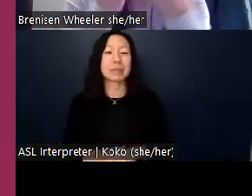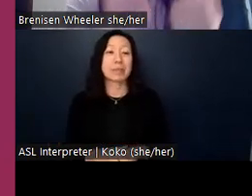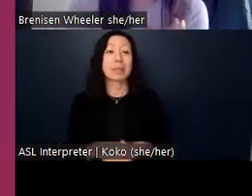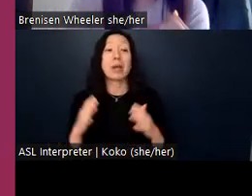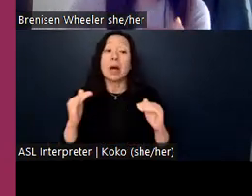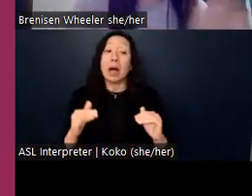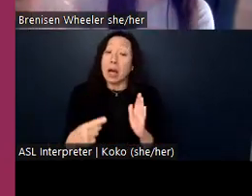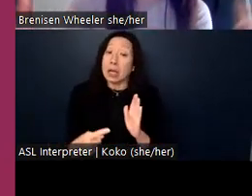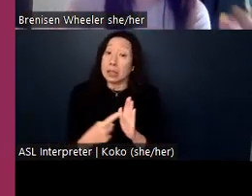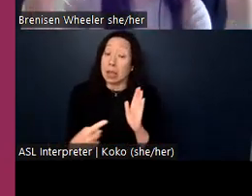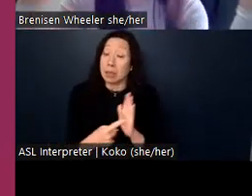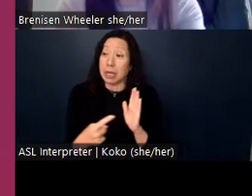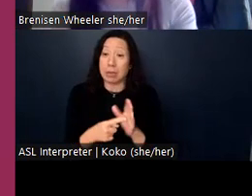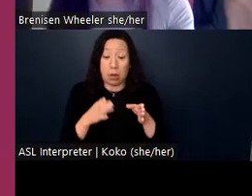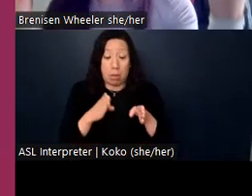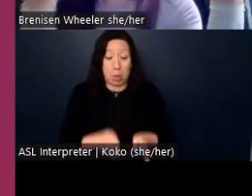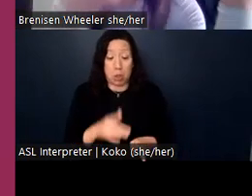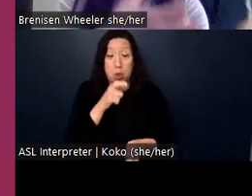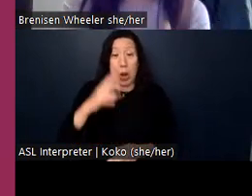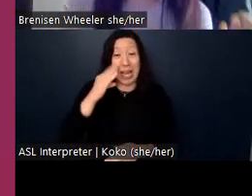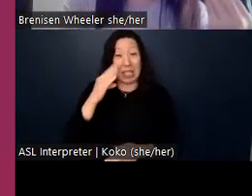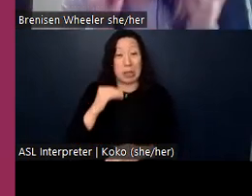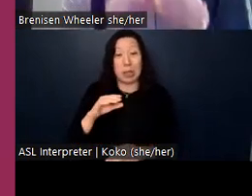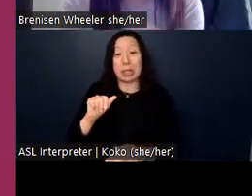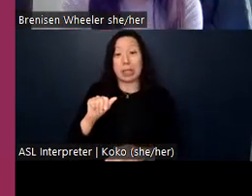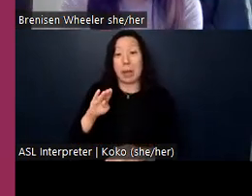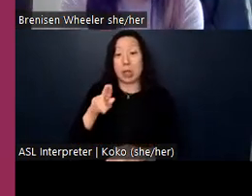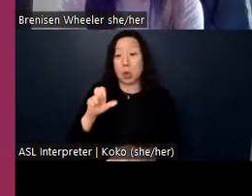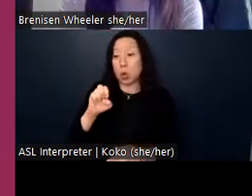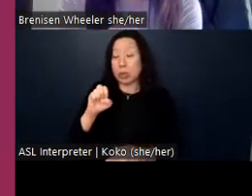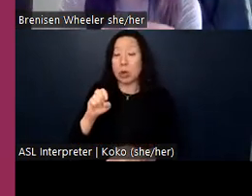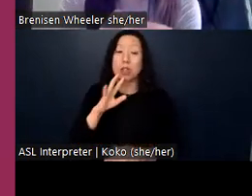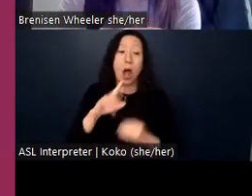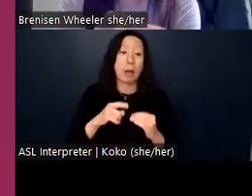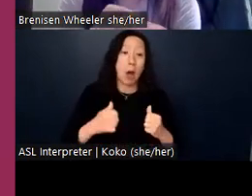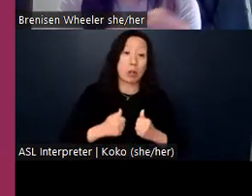experiences abuse and talk about survivor that's victims that which is great, but sometimes